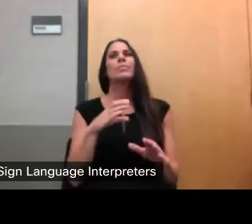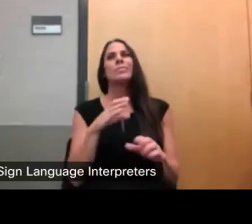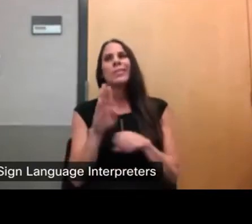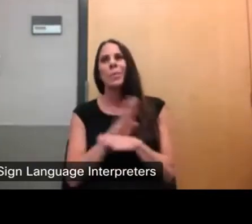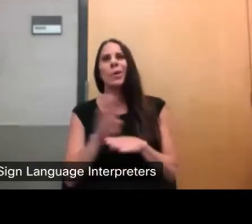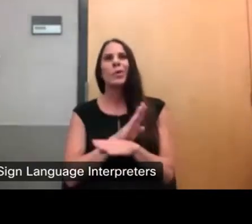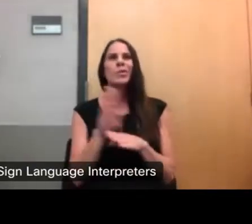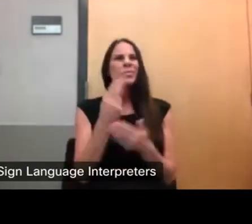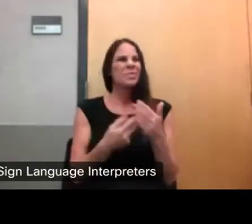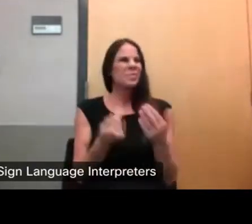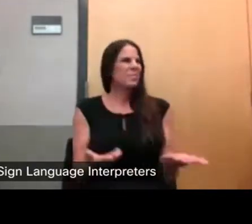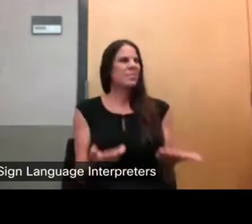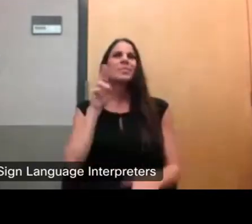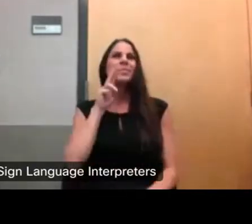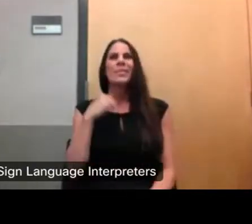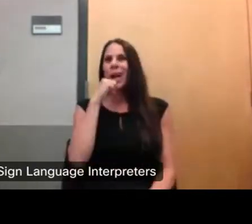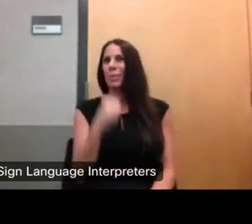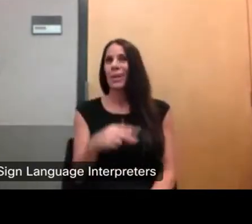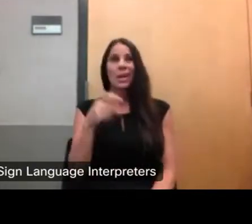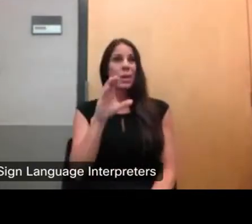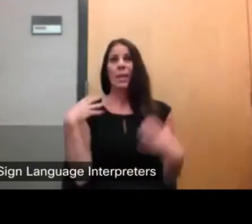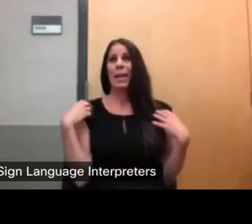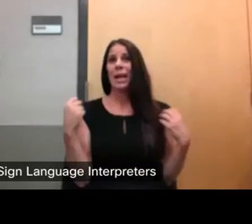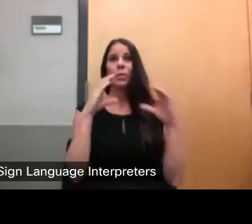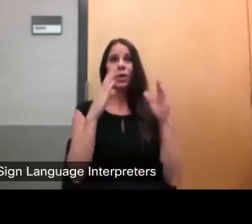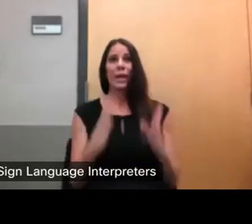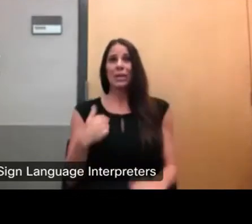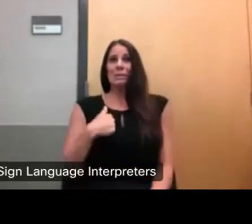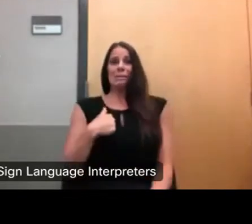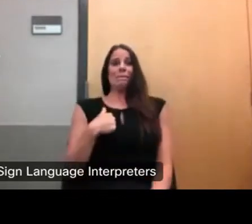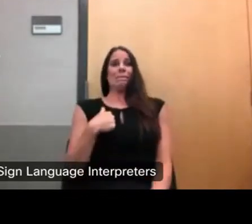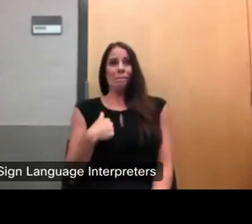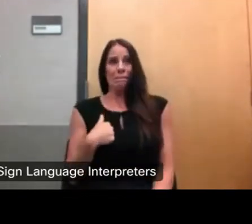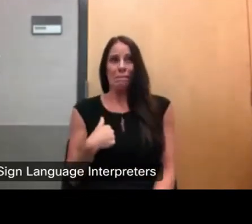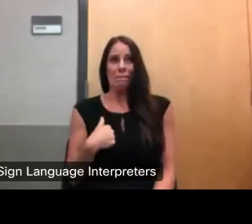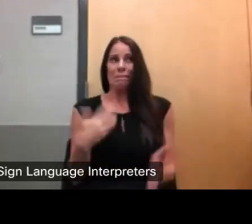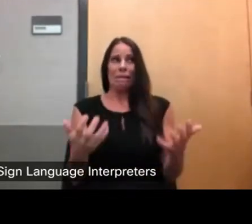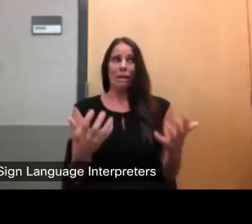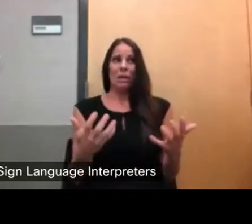Um, I am not a public health communicator. Um, so I don't I spell that myth right off,